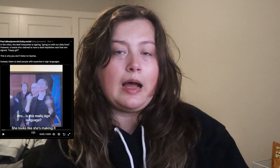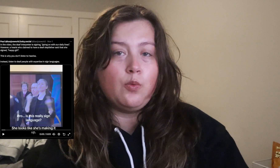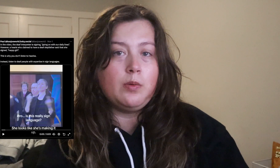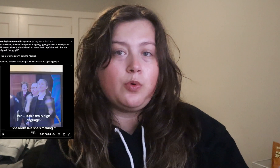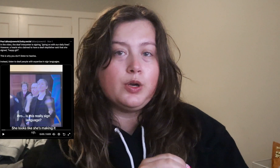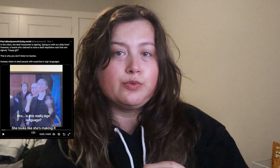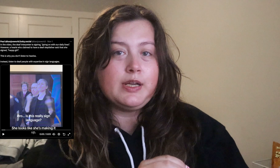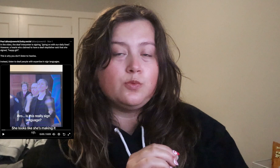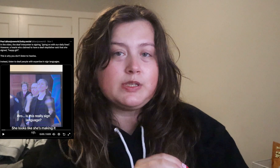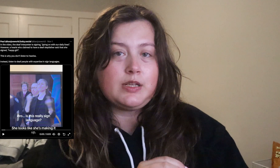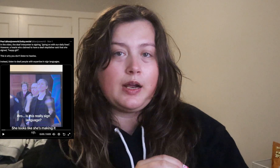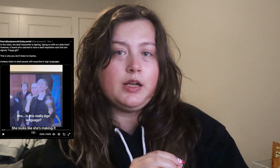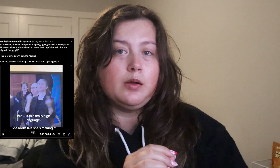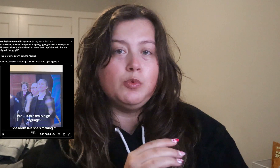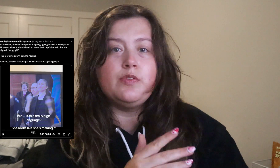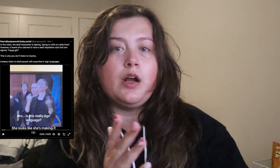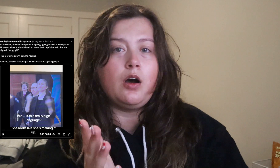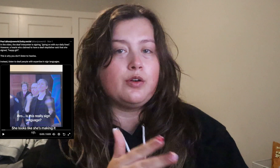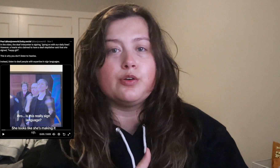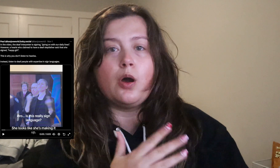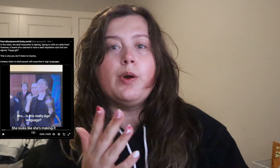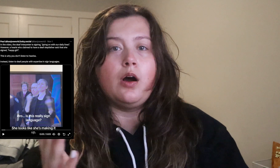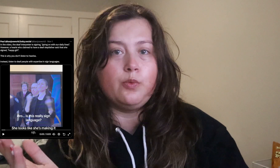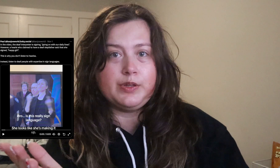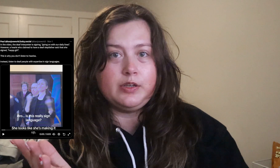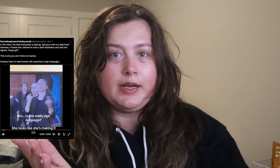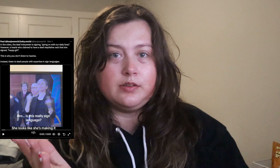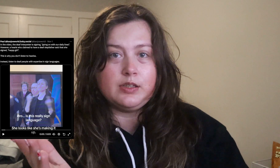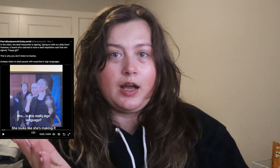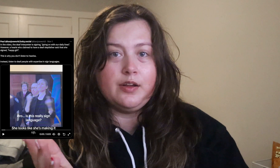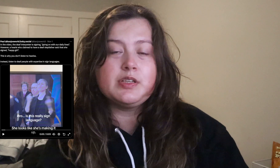At one point, Regan was signing "Moving on," or, "going on with our daily lives,"